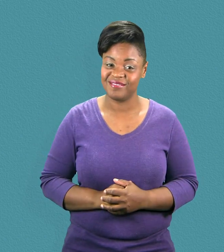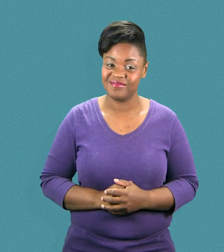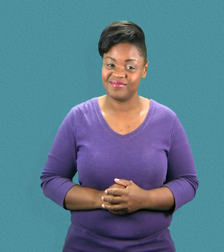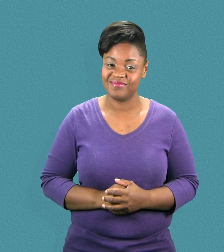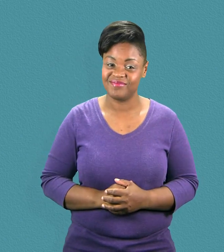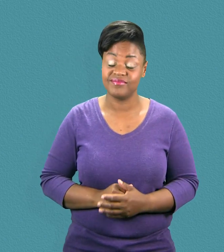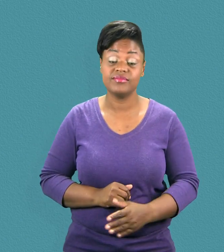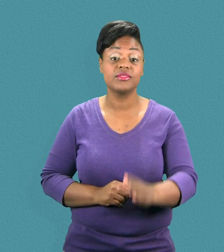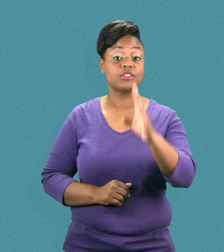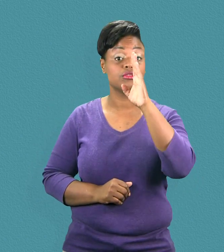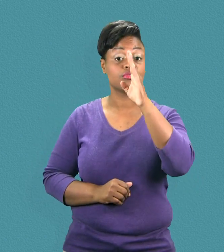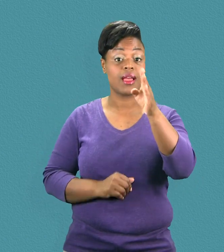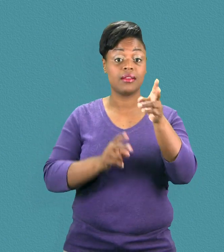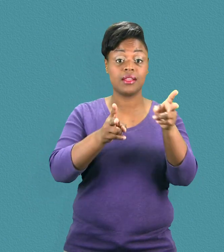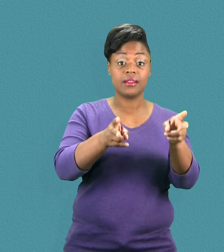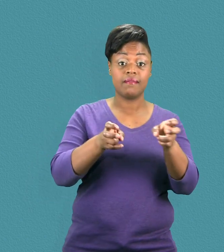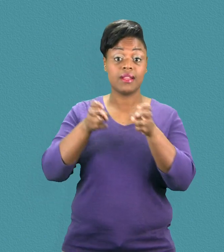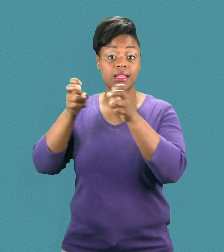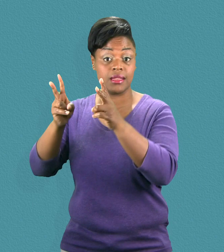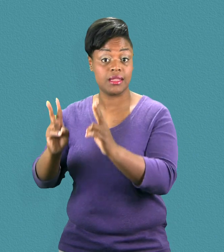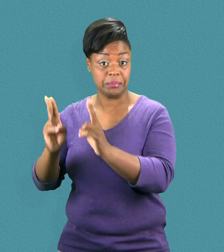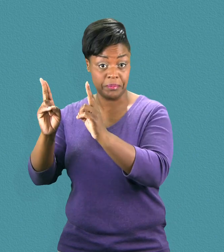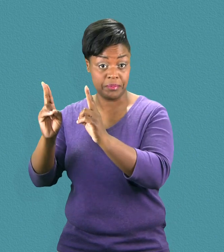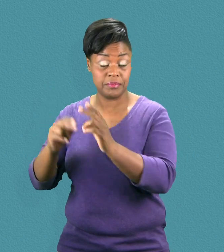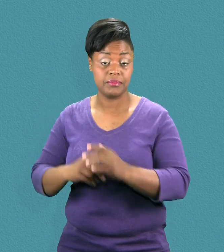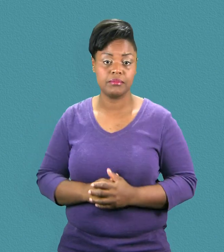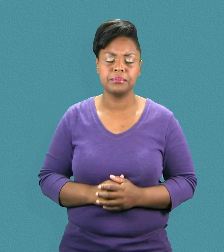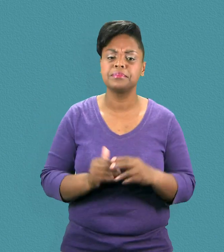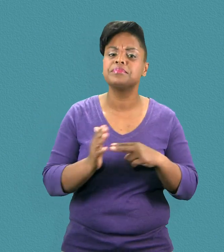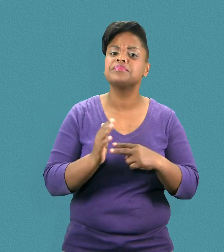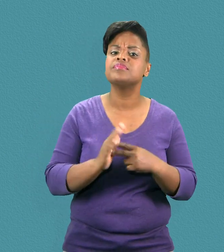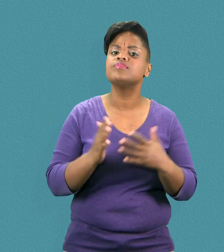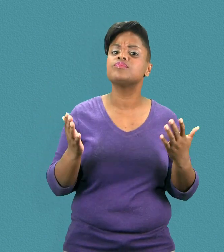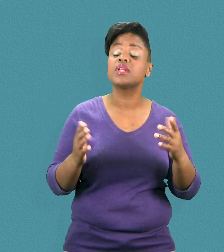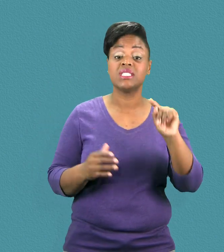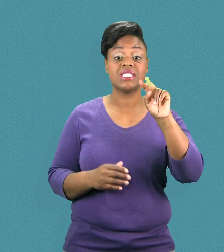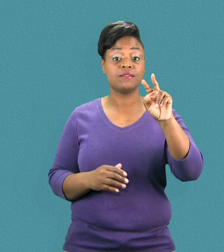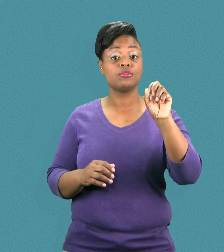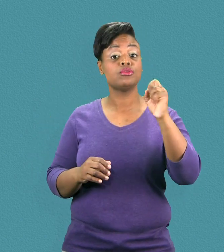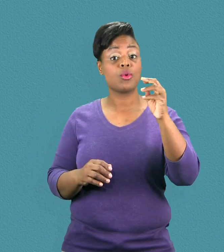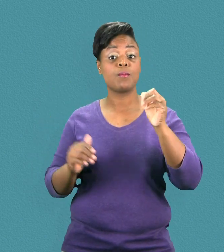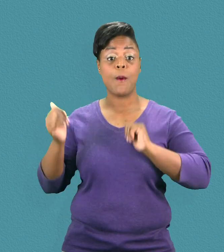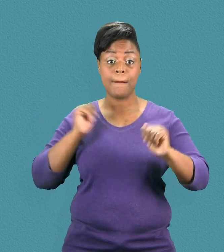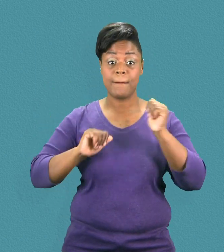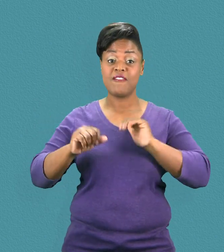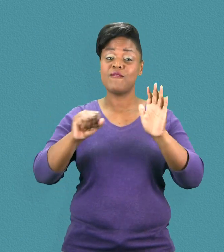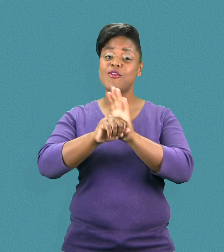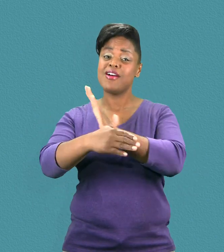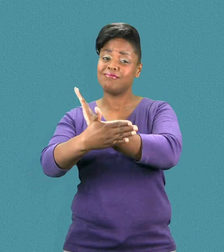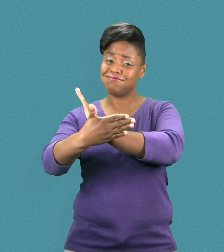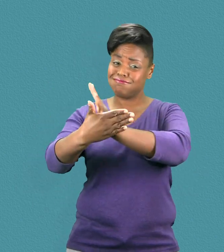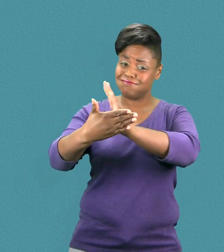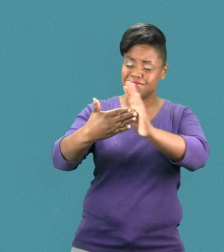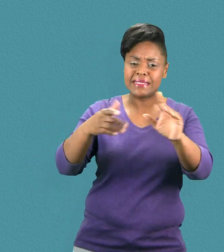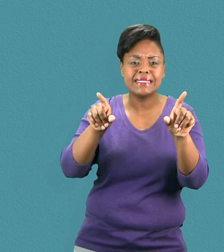“Straight lift” clips are clips that contain a single excerpt of a captioned full-length television program